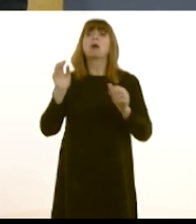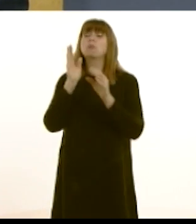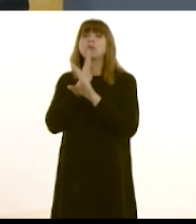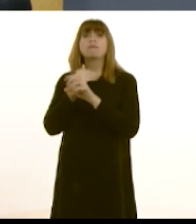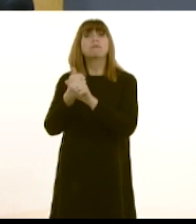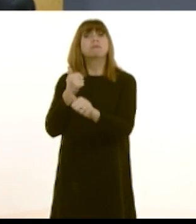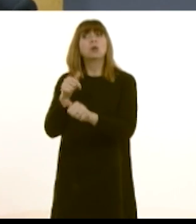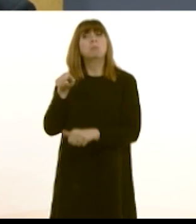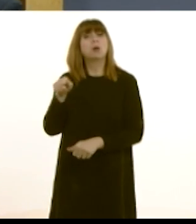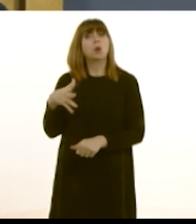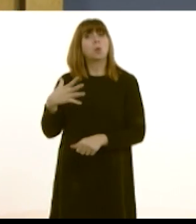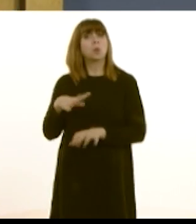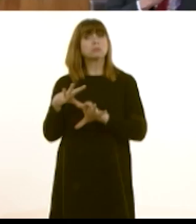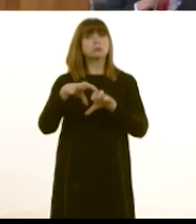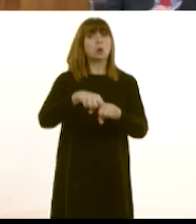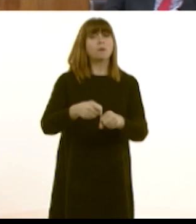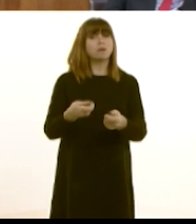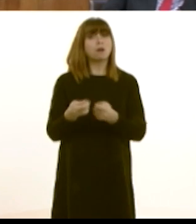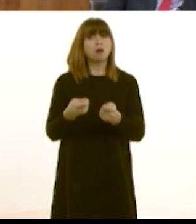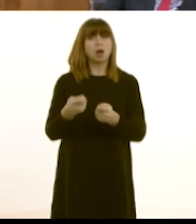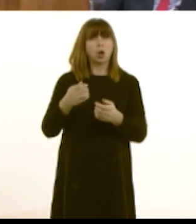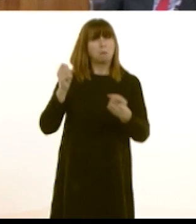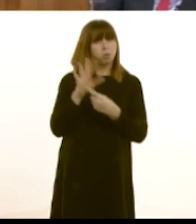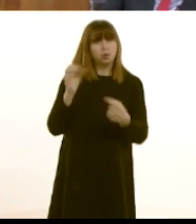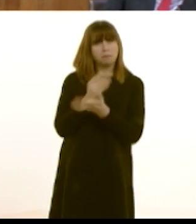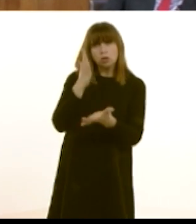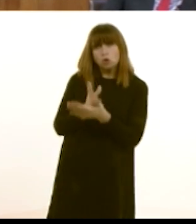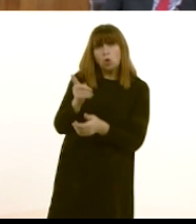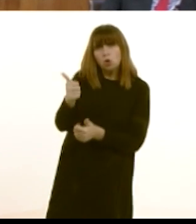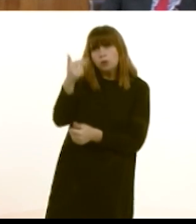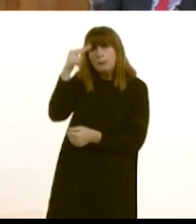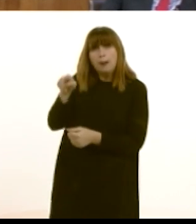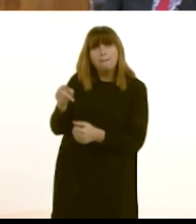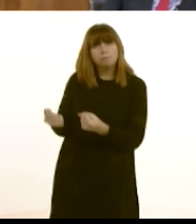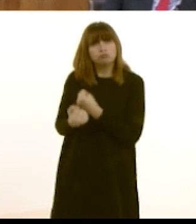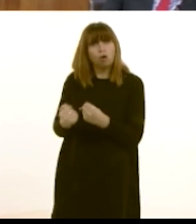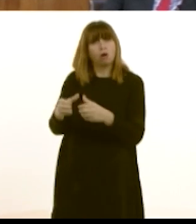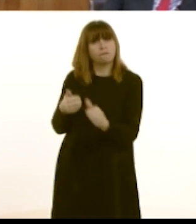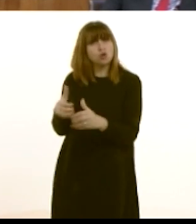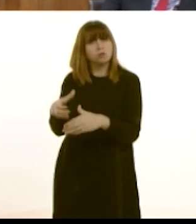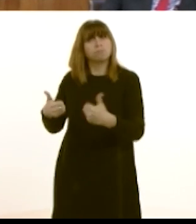that wishes to take part in any such asset transfer? Carwyn Jones: Yes.